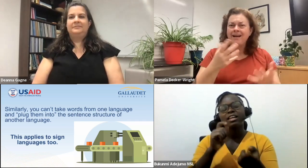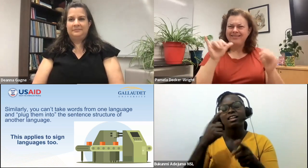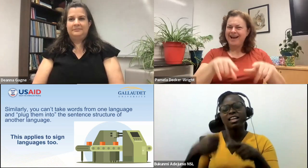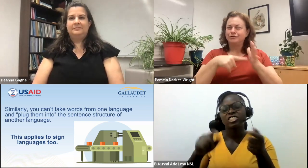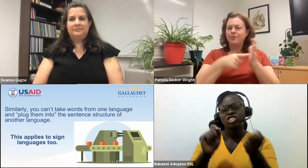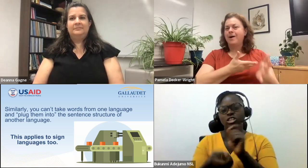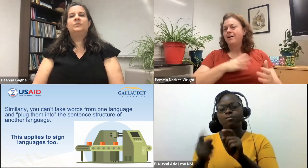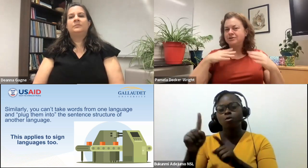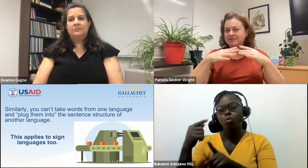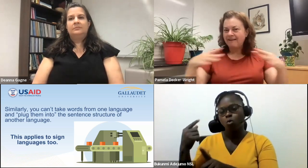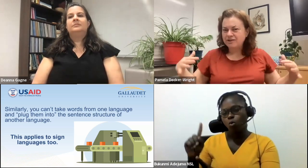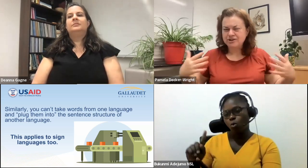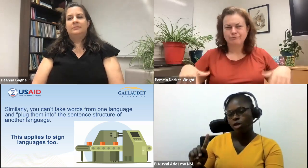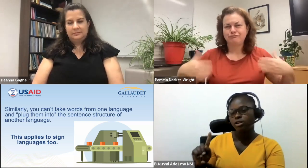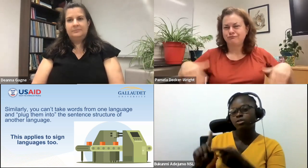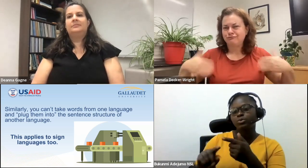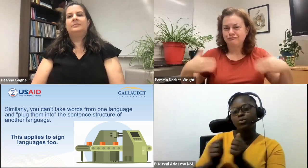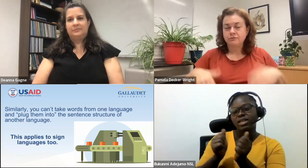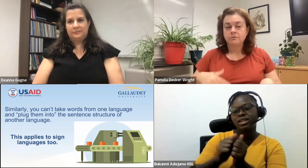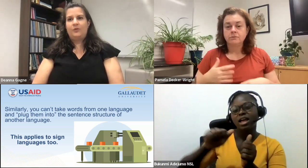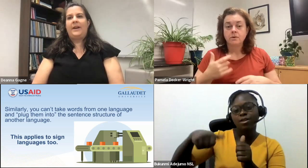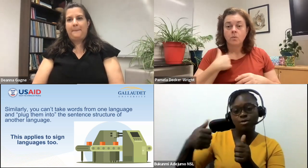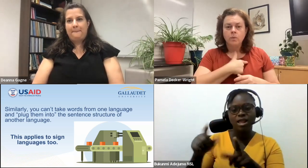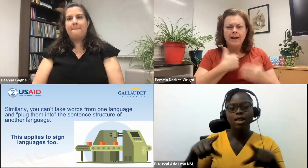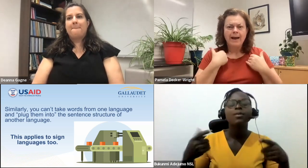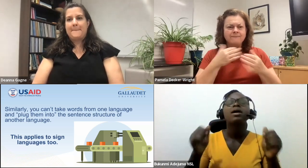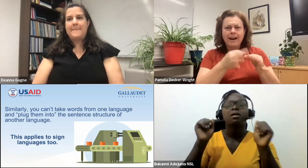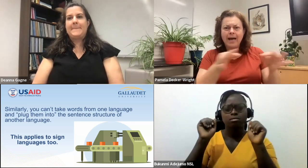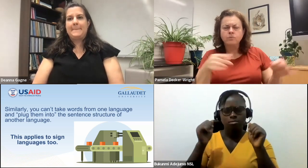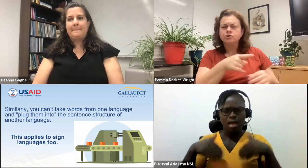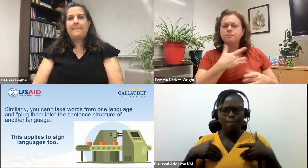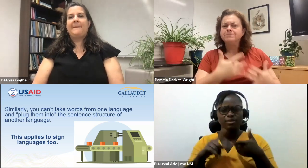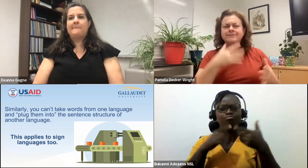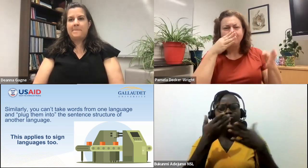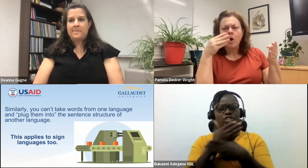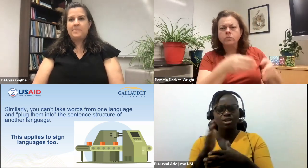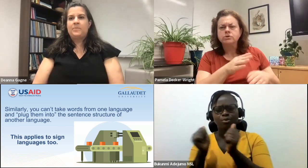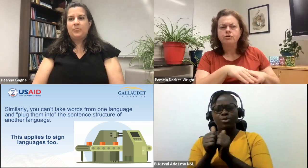They just don't translate back and forth from one language to another, and that's part of that diversity of languages